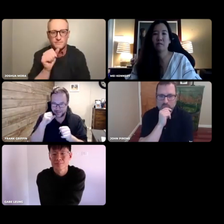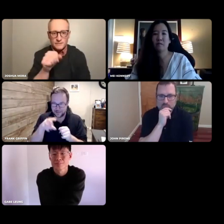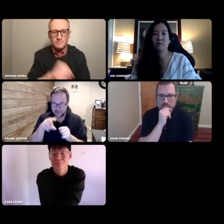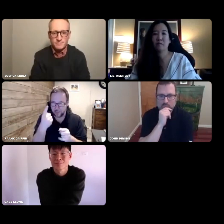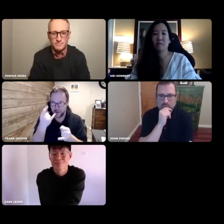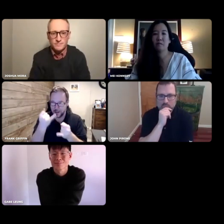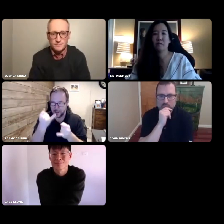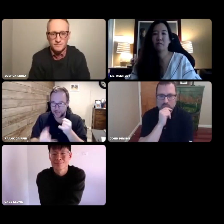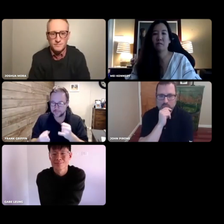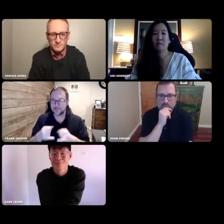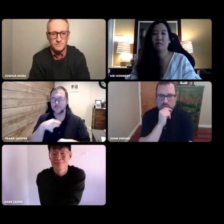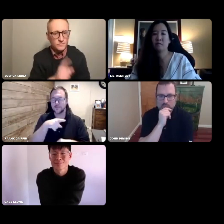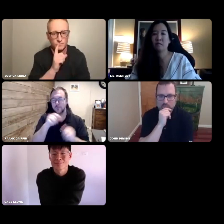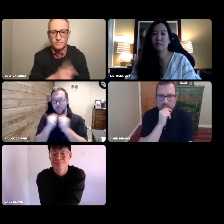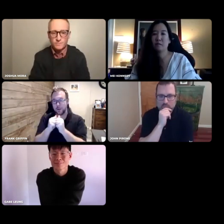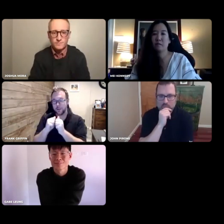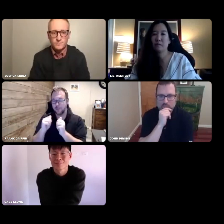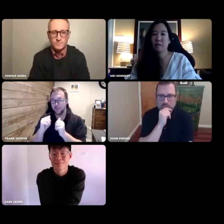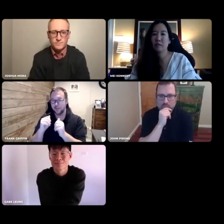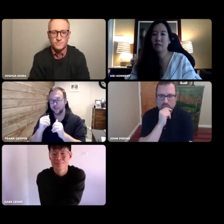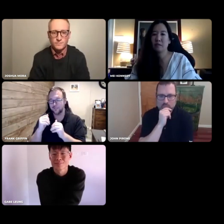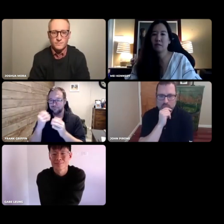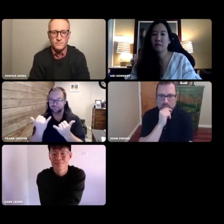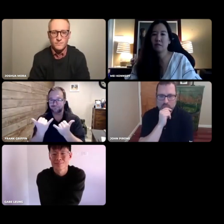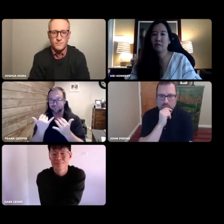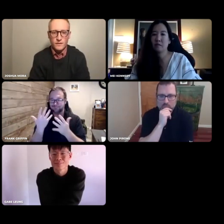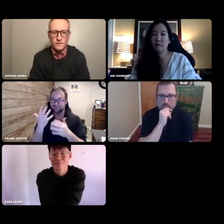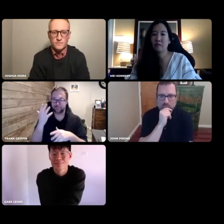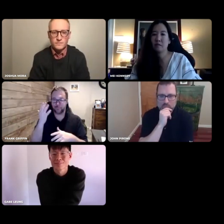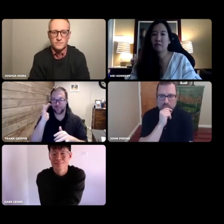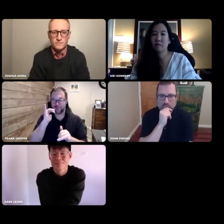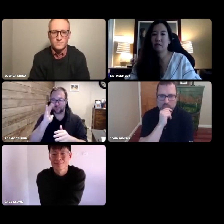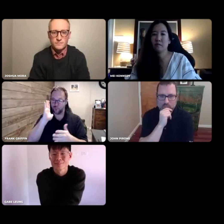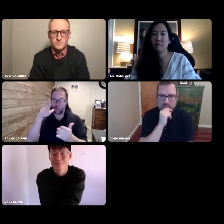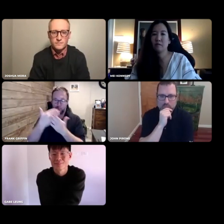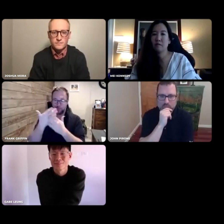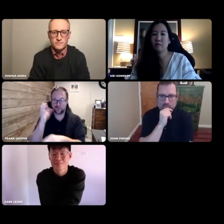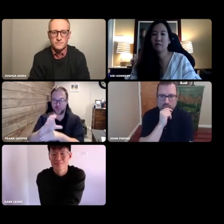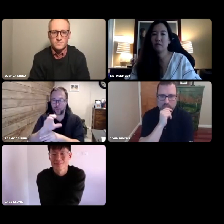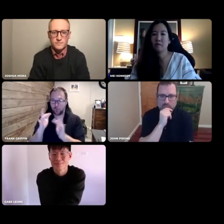Can I say one last thing?